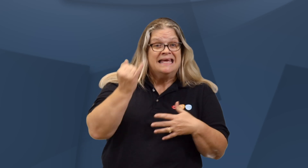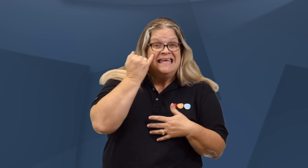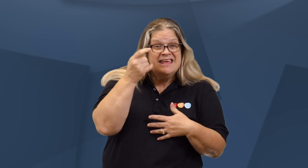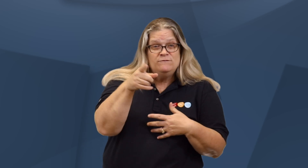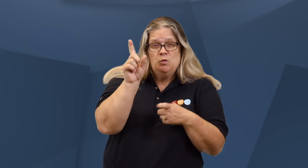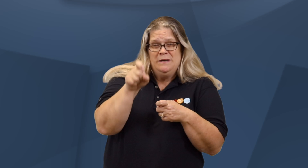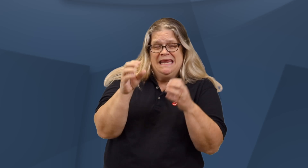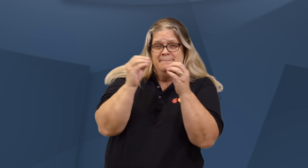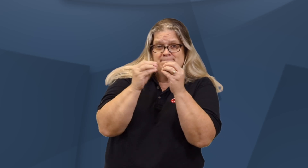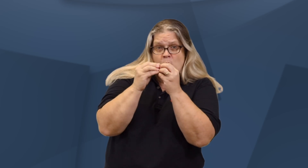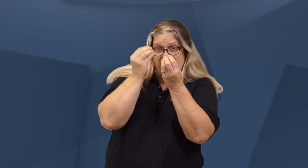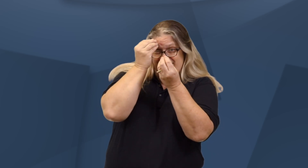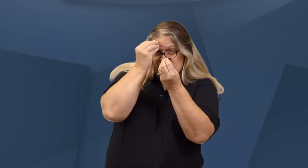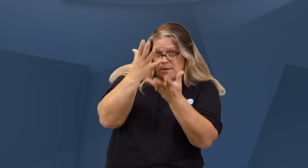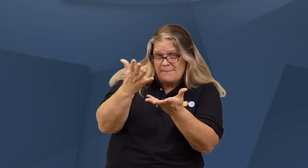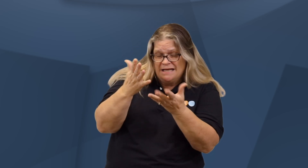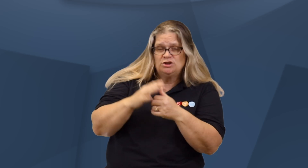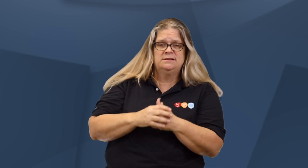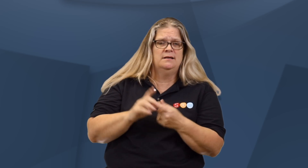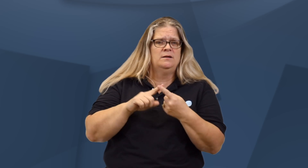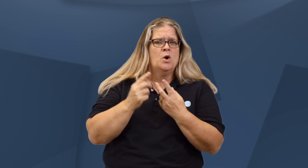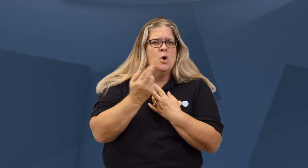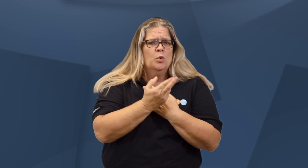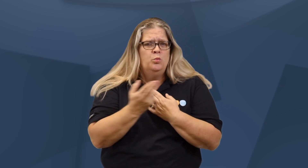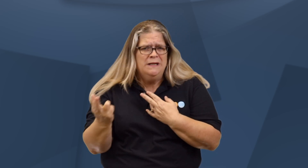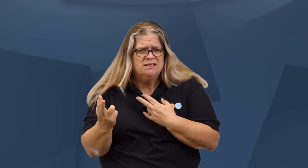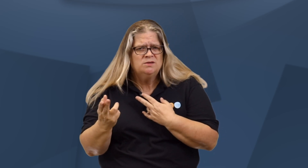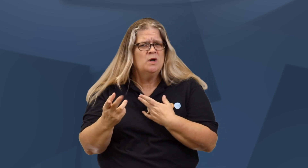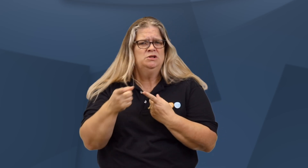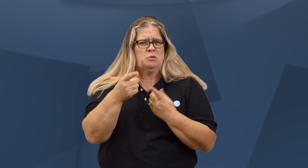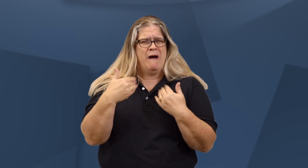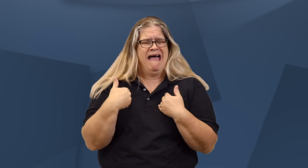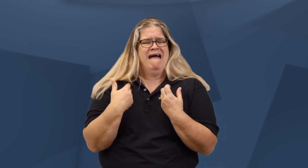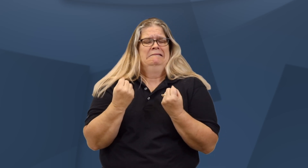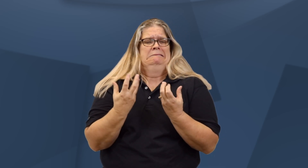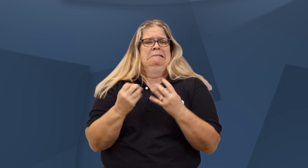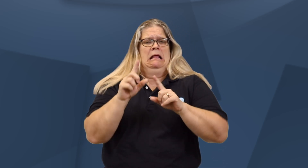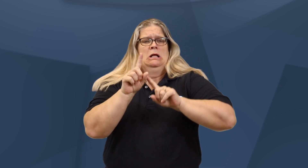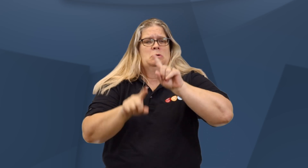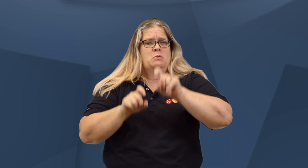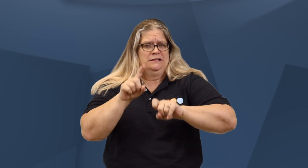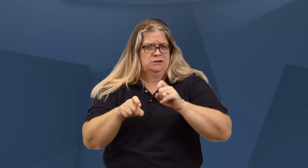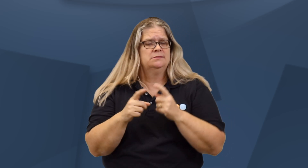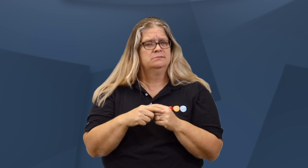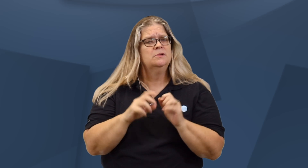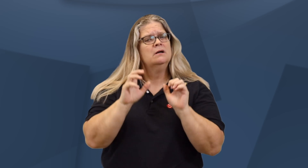If you need more information or resources or you have questions,